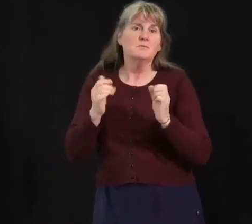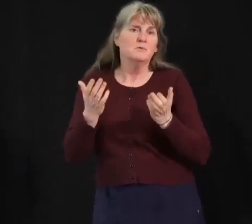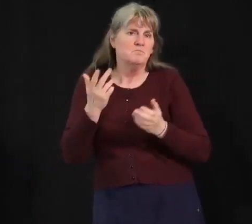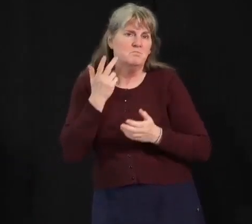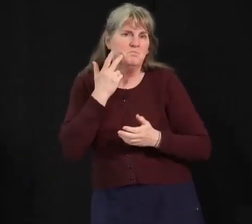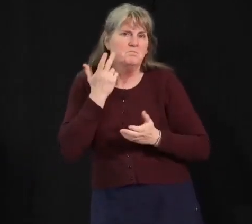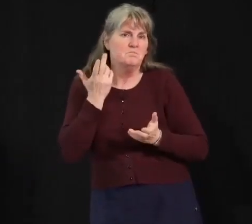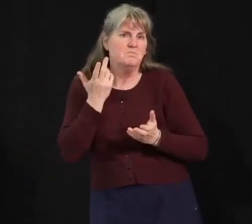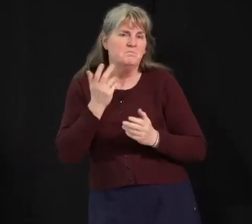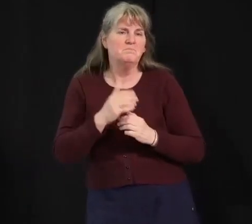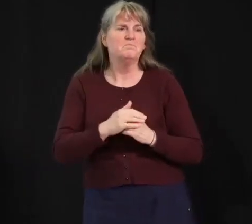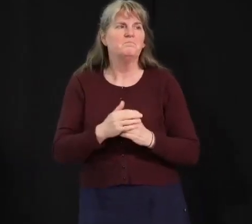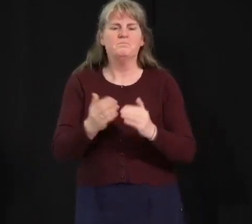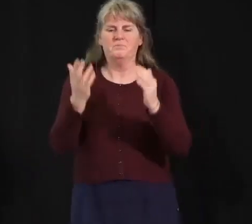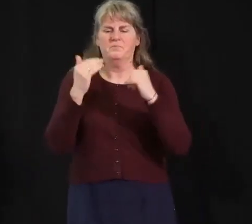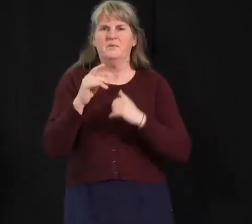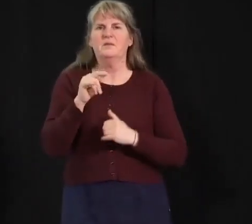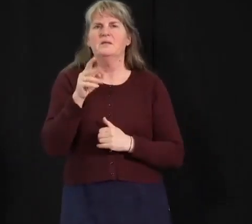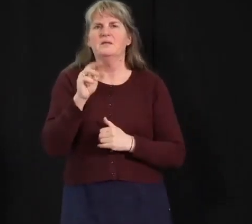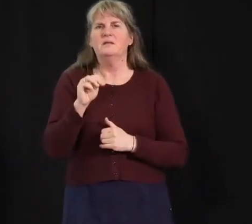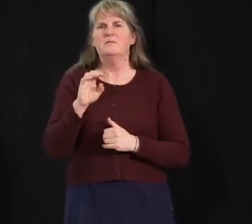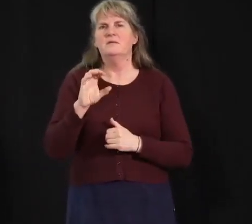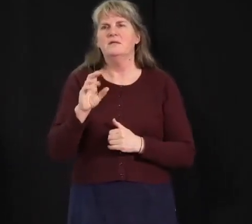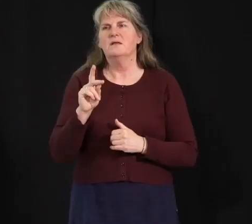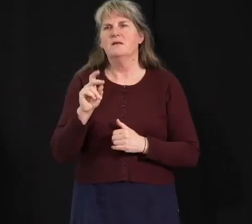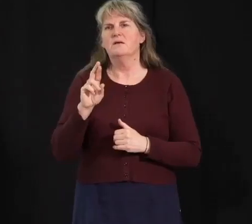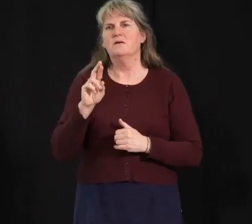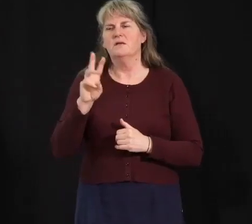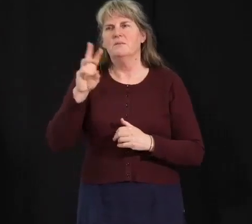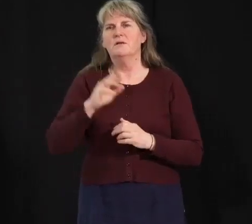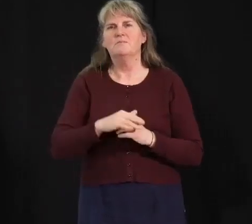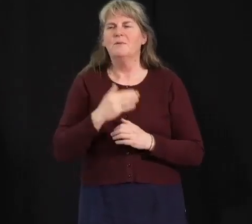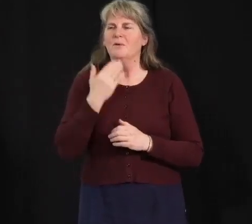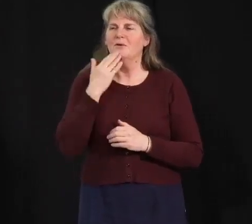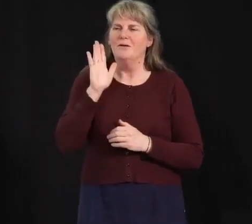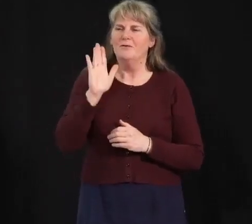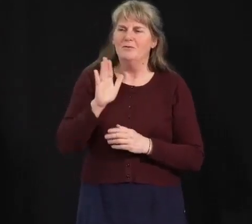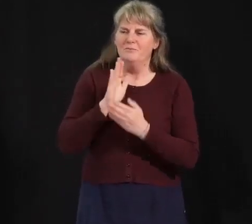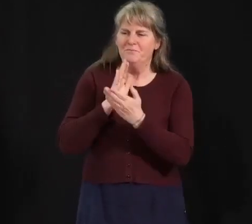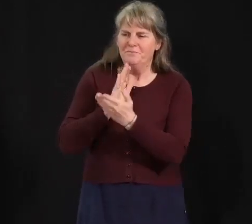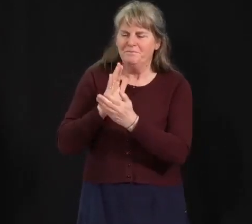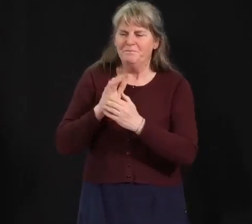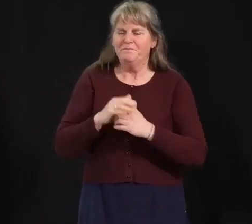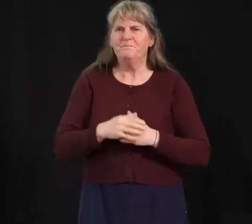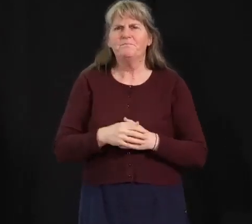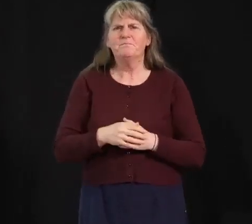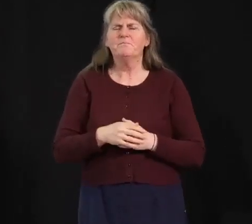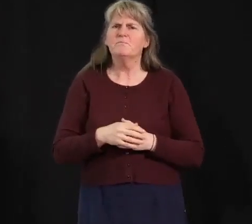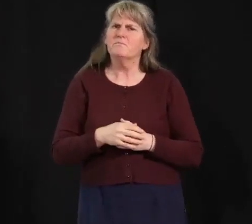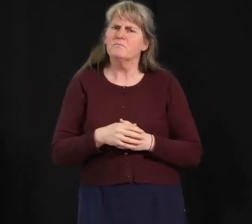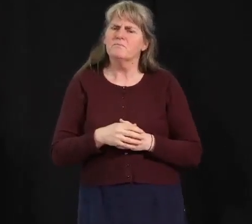And that allows us the time to come back and deliberate on what could be the conditions for the safe reopening and can we